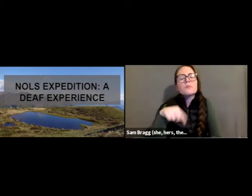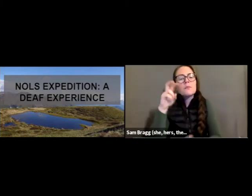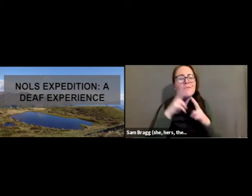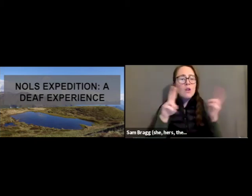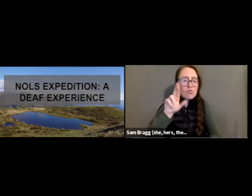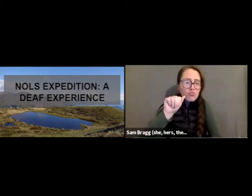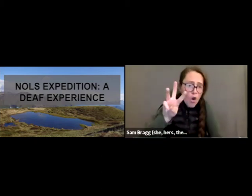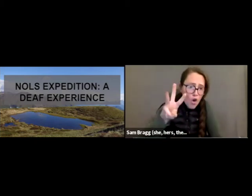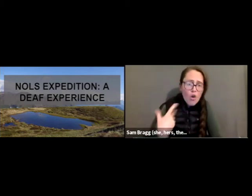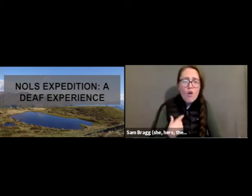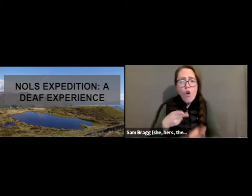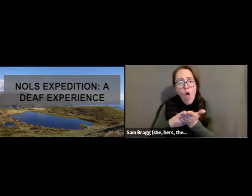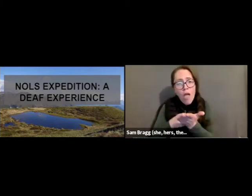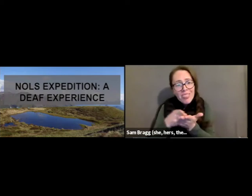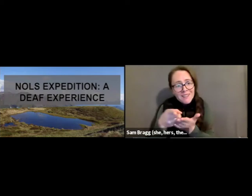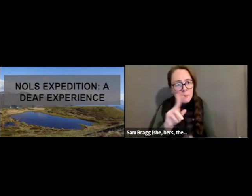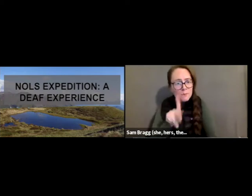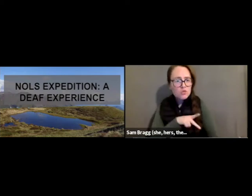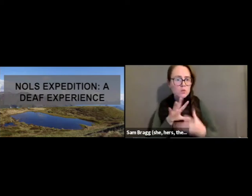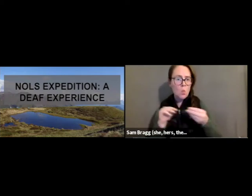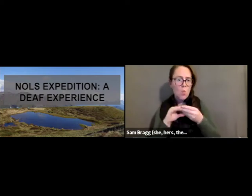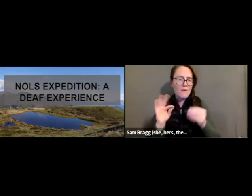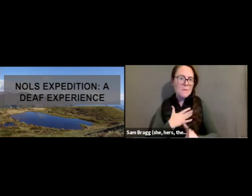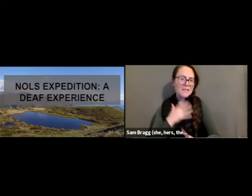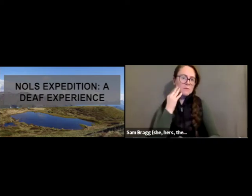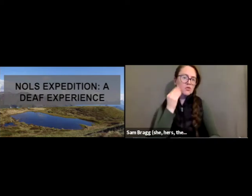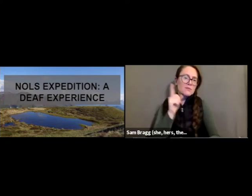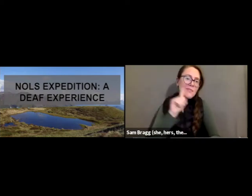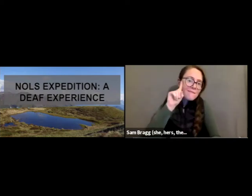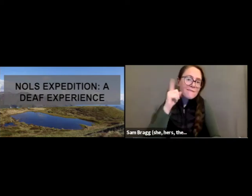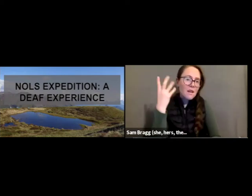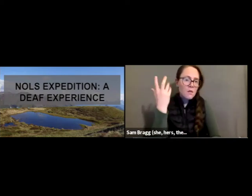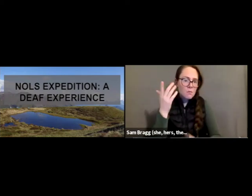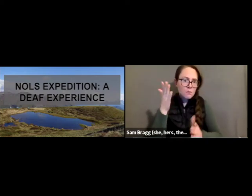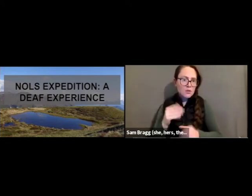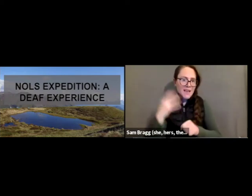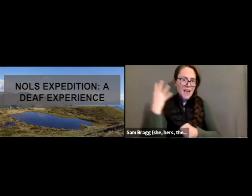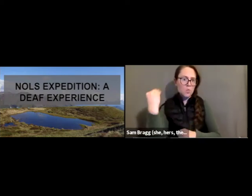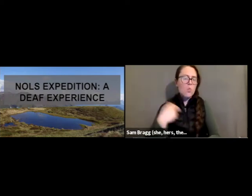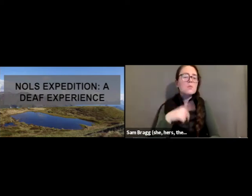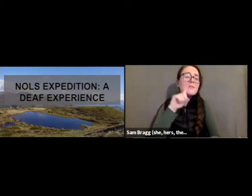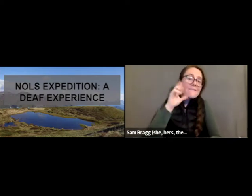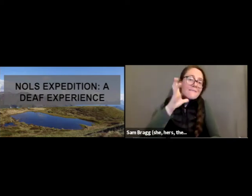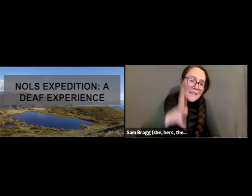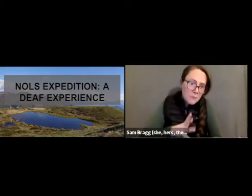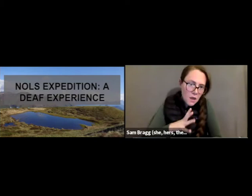I also have a disclaimer, that this presentation tonight will be very raw, very authentic from my